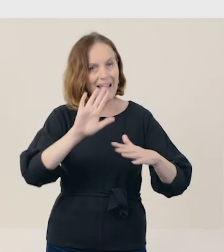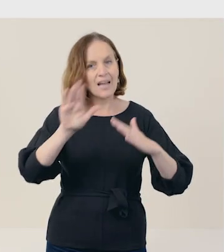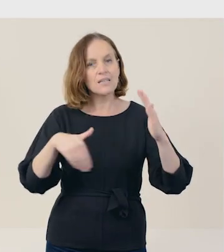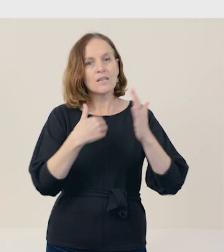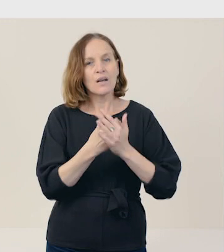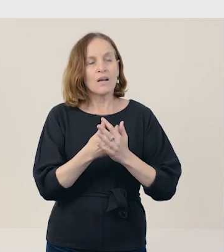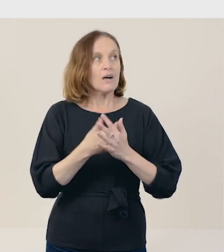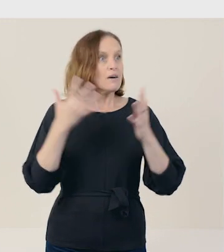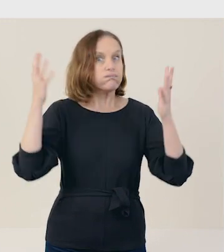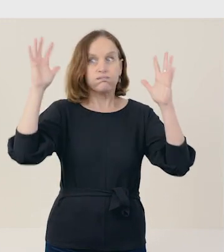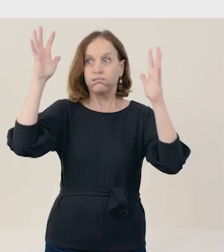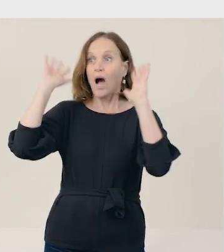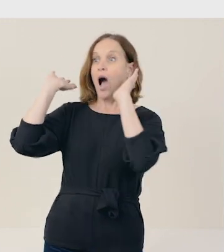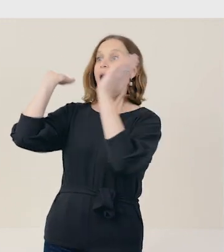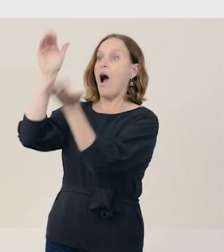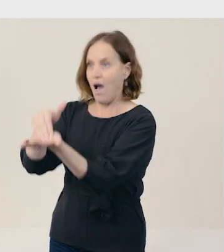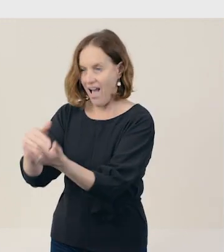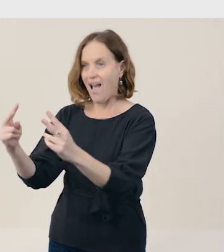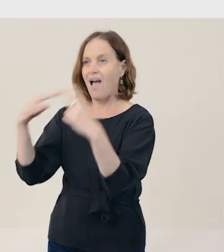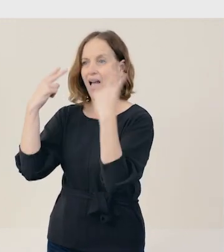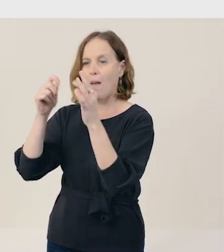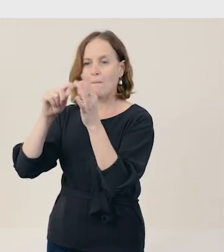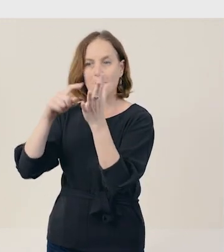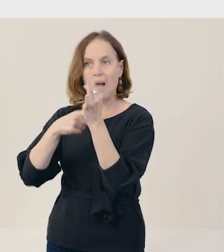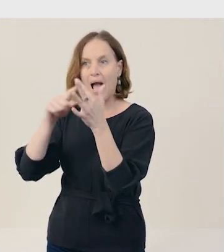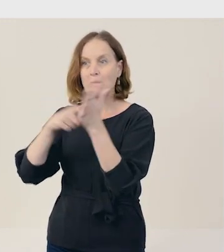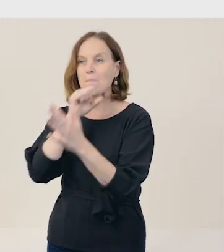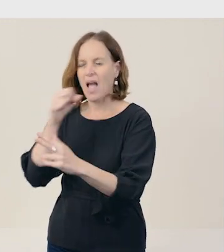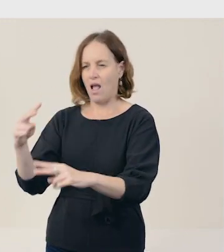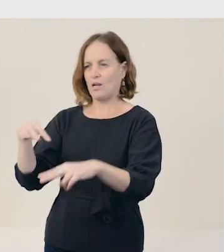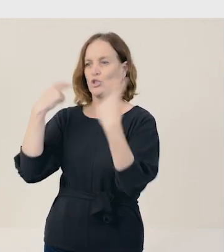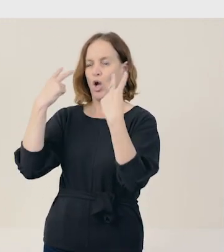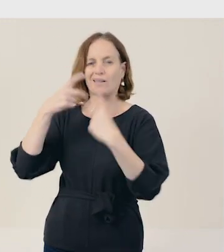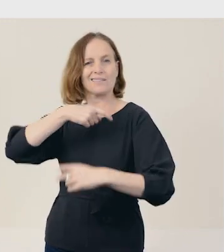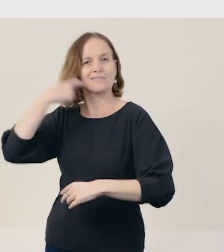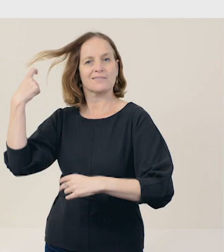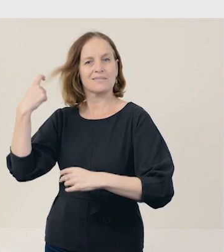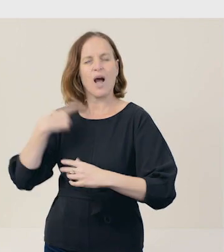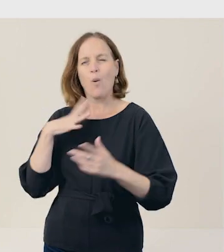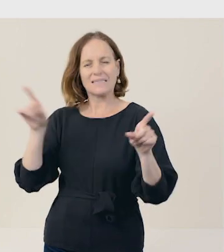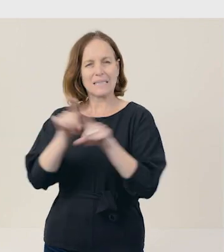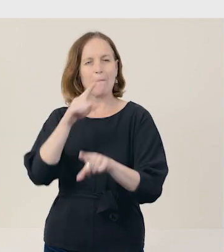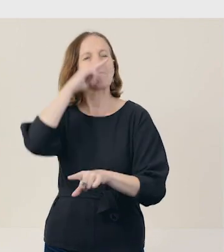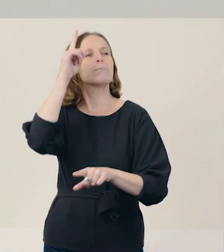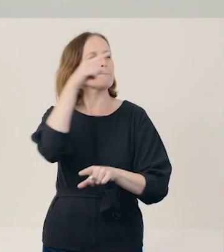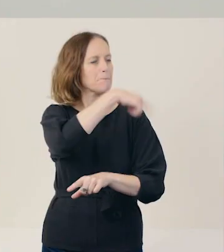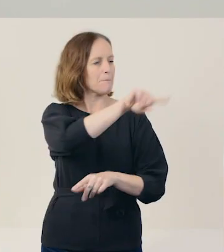Until at last, in sheer despair, he sought a barber's shop. 'Ere! Shave my beard and whiskers off, I'll be a man of mark."